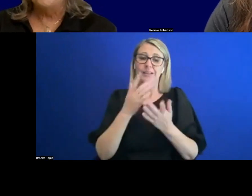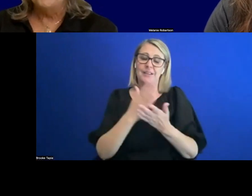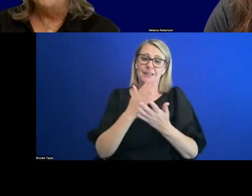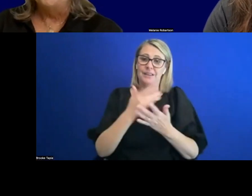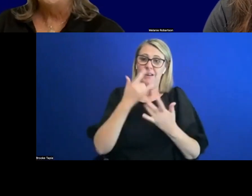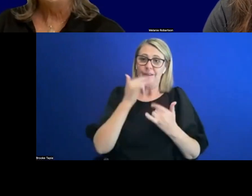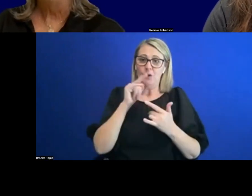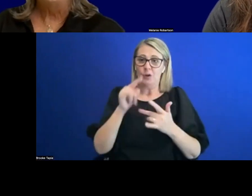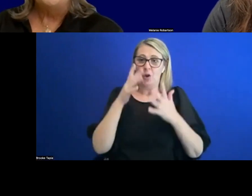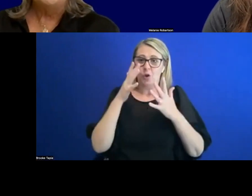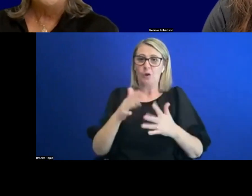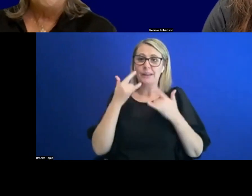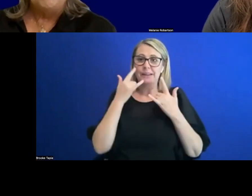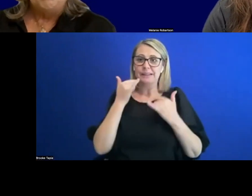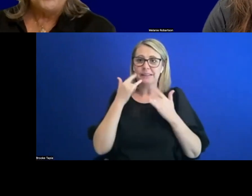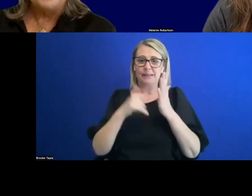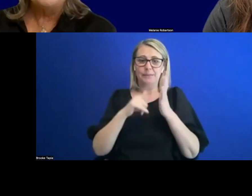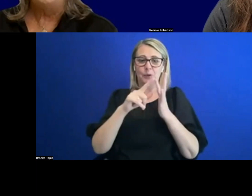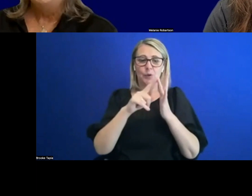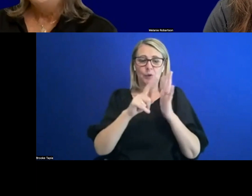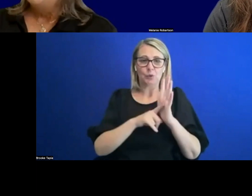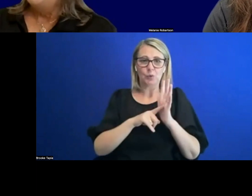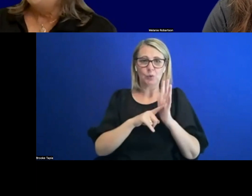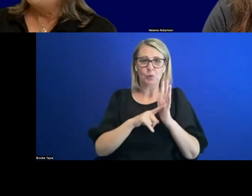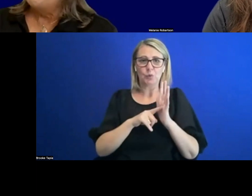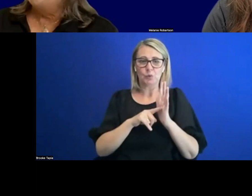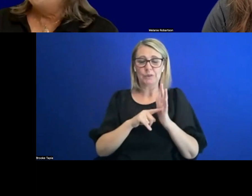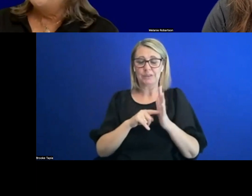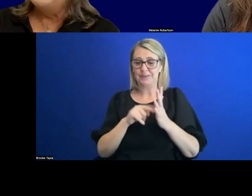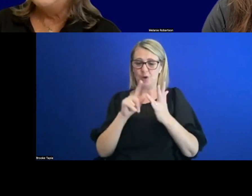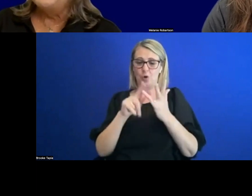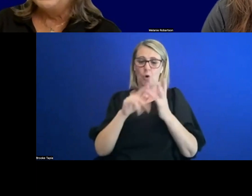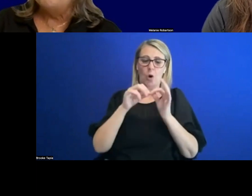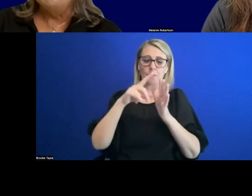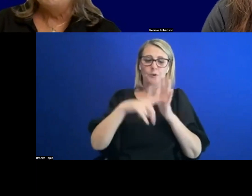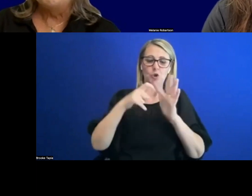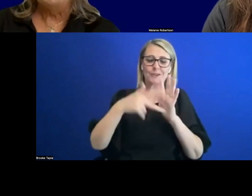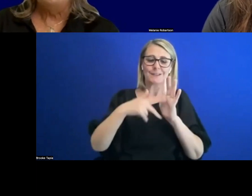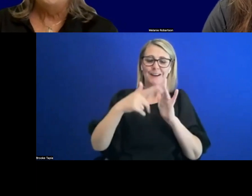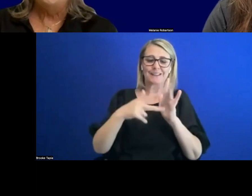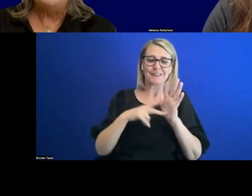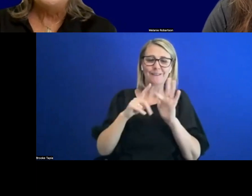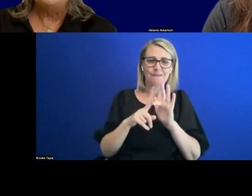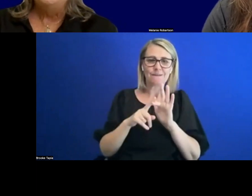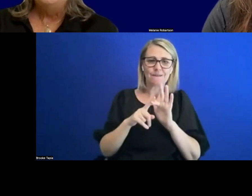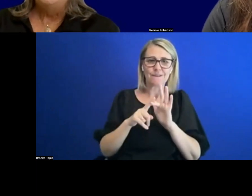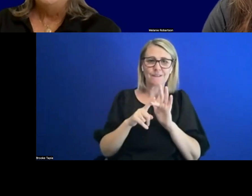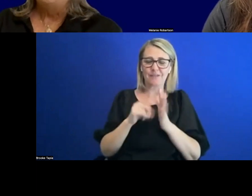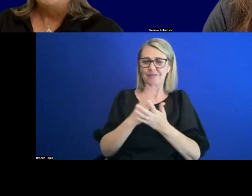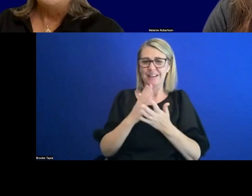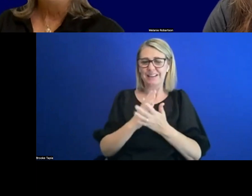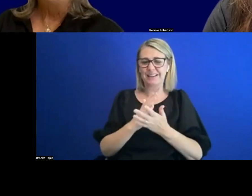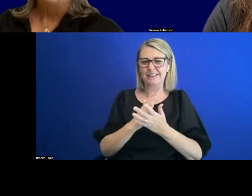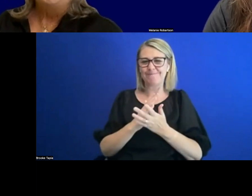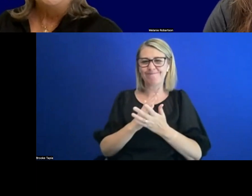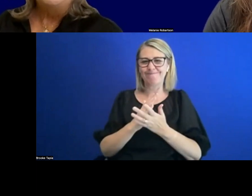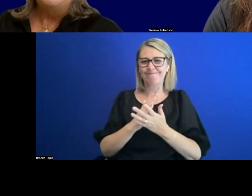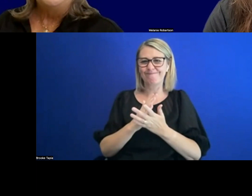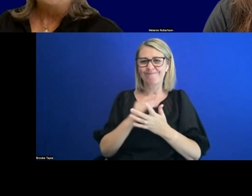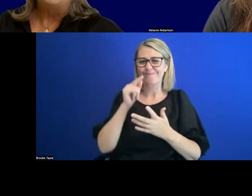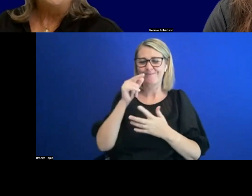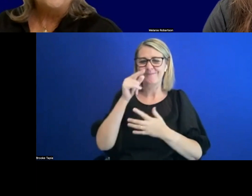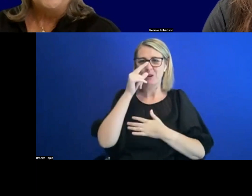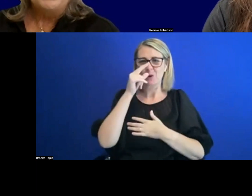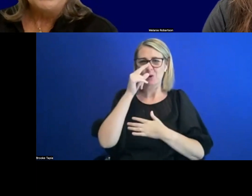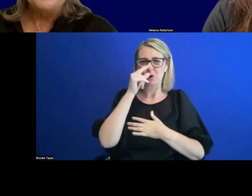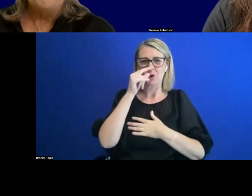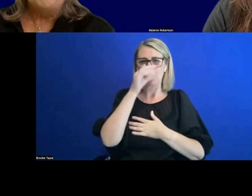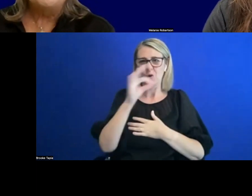tools that are quite objective, are really poorly able to be used within our deafblind